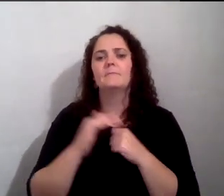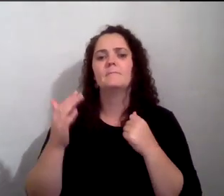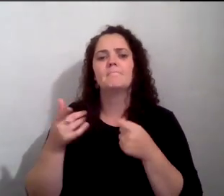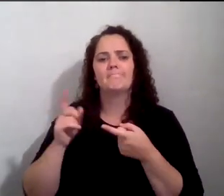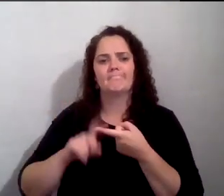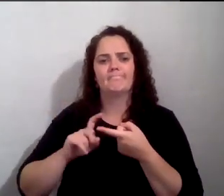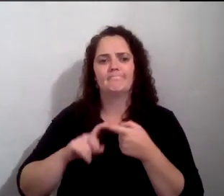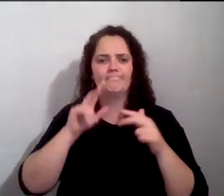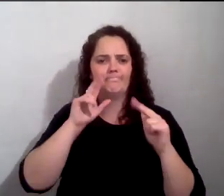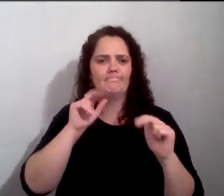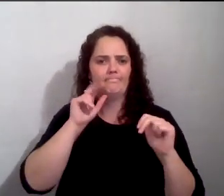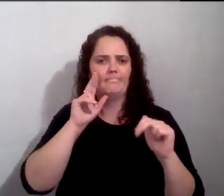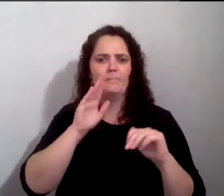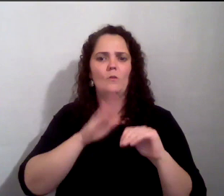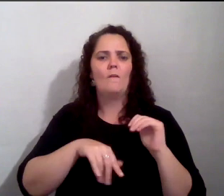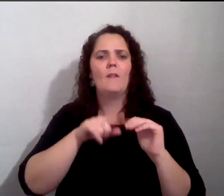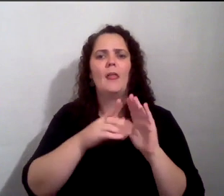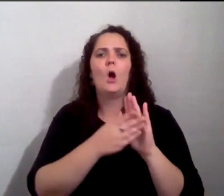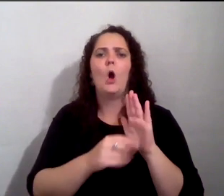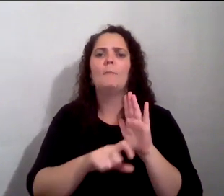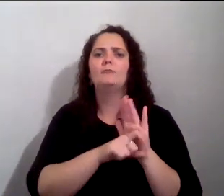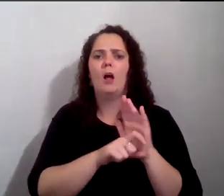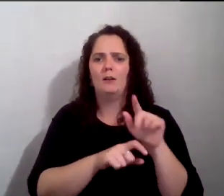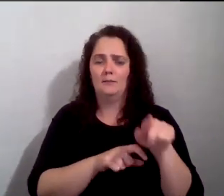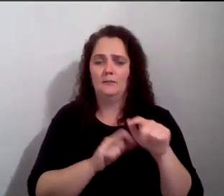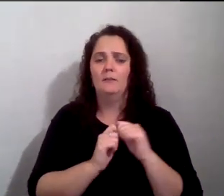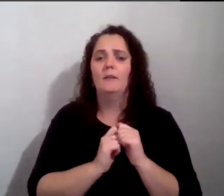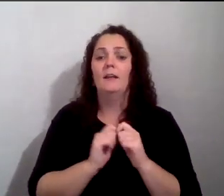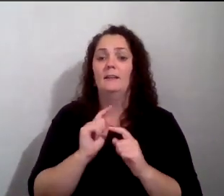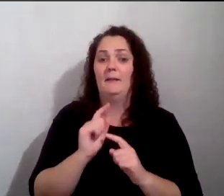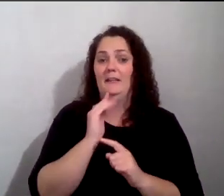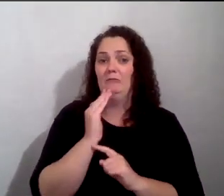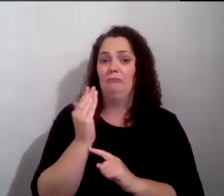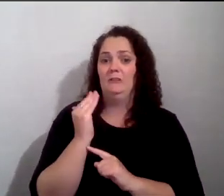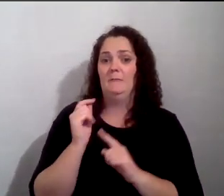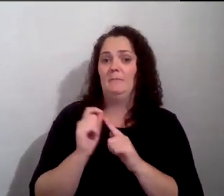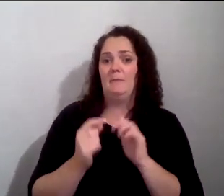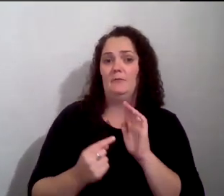famous and most well reproduced artists and that was not going to his descendants,